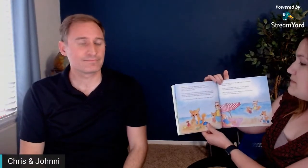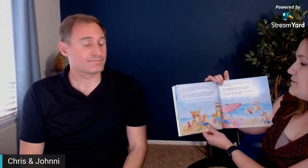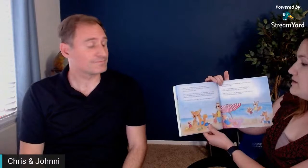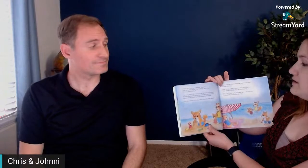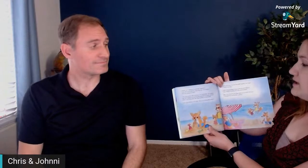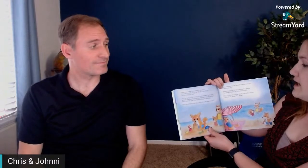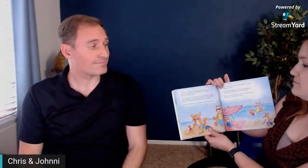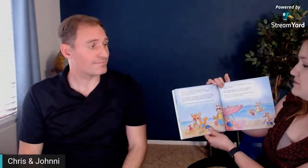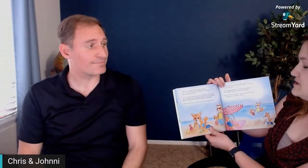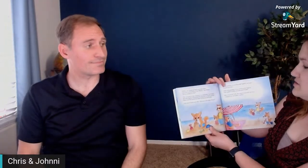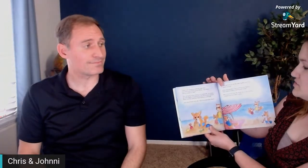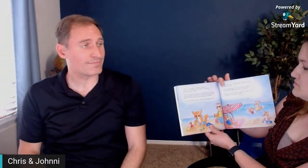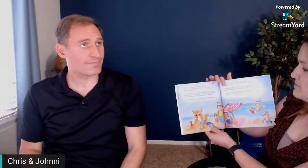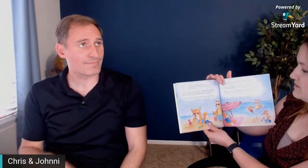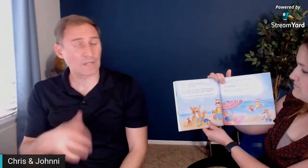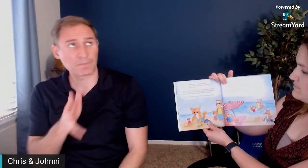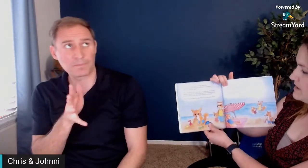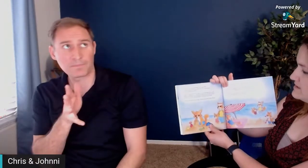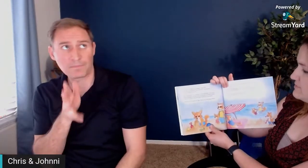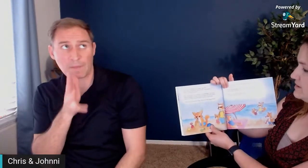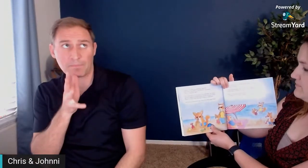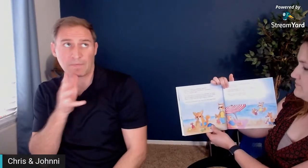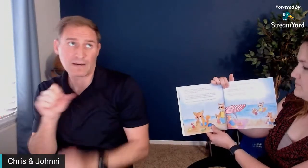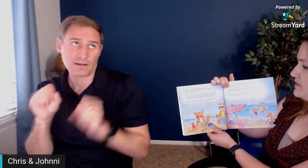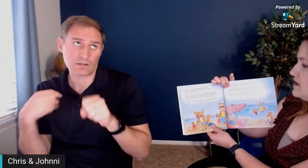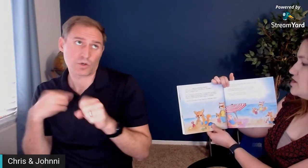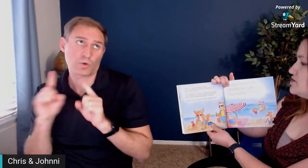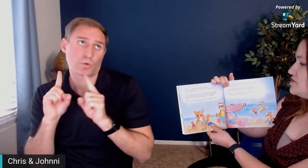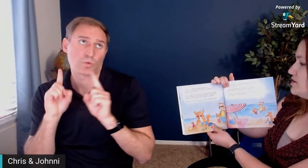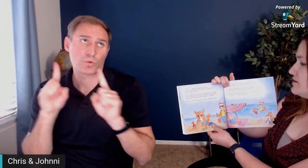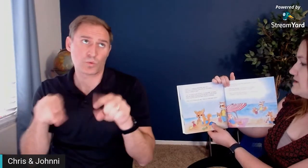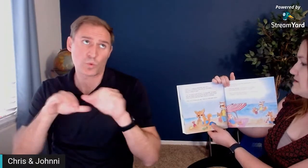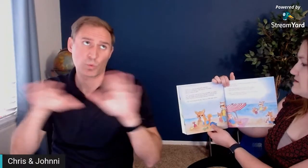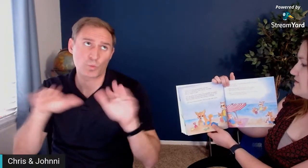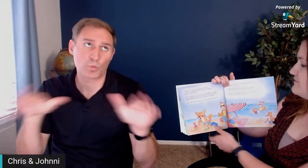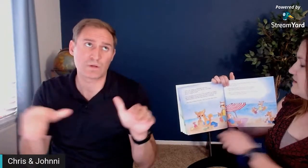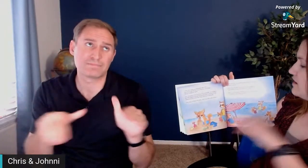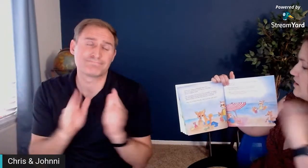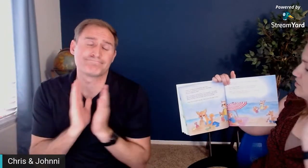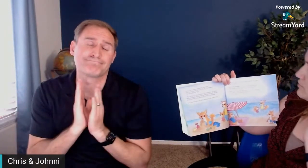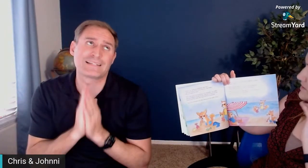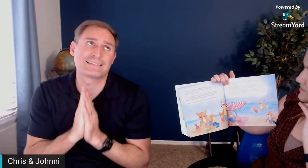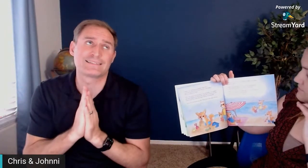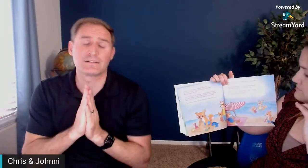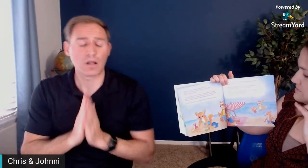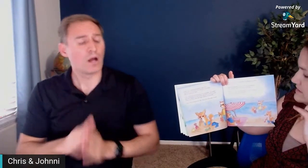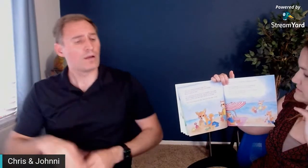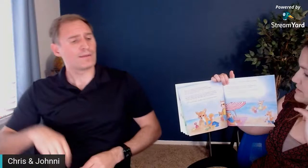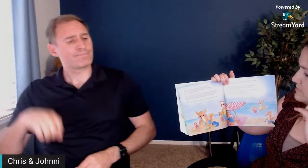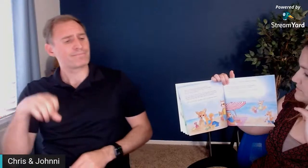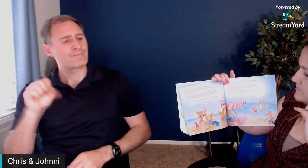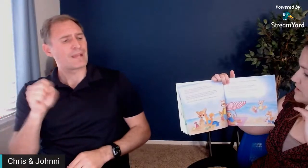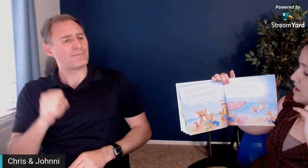mama can i please go swimming thanks emily sure that sounds like fun i'll go with you says mama